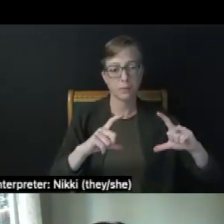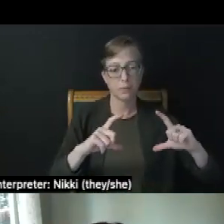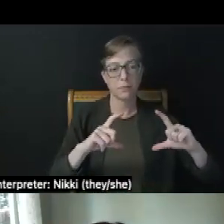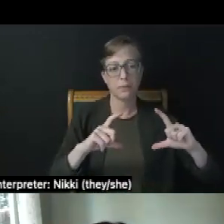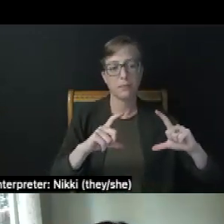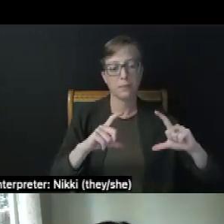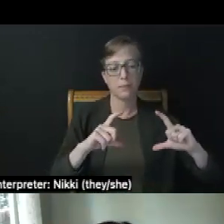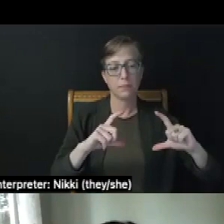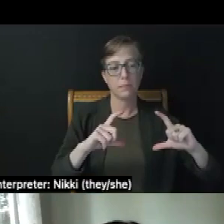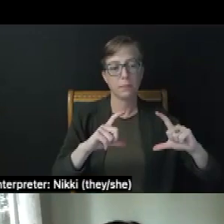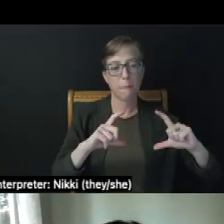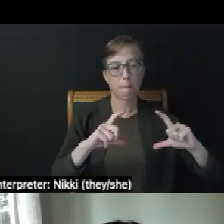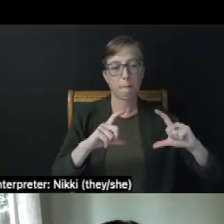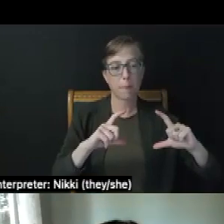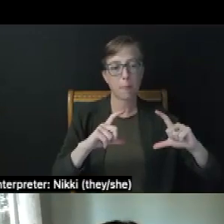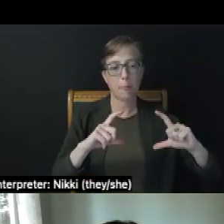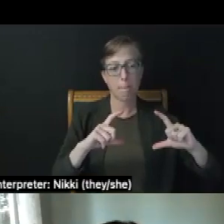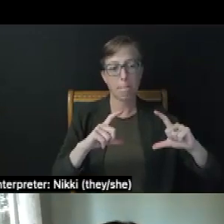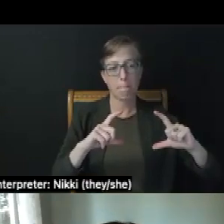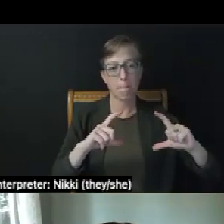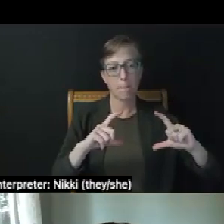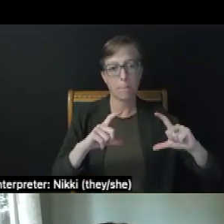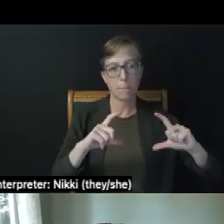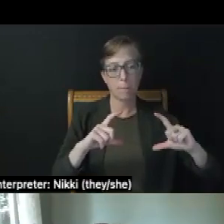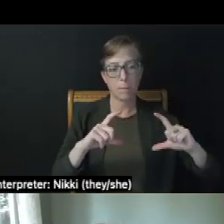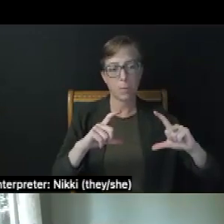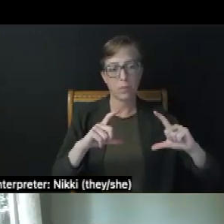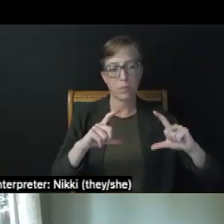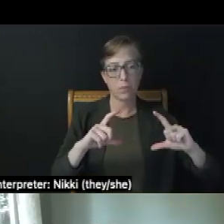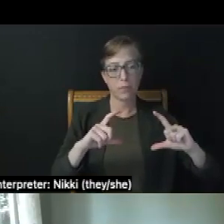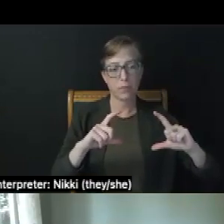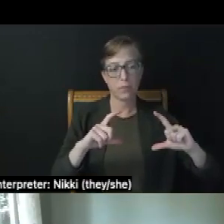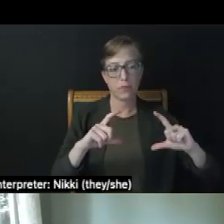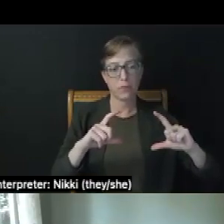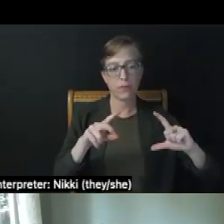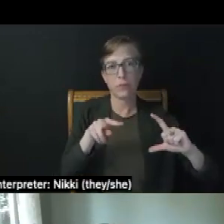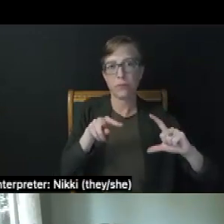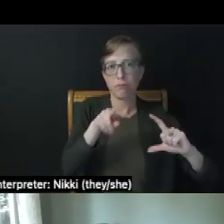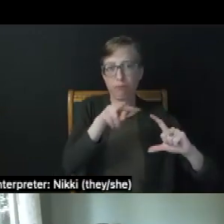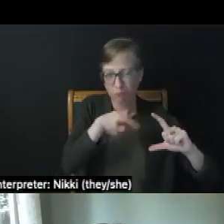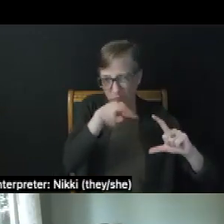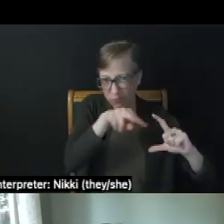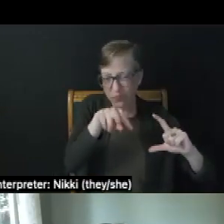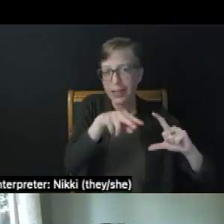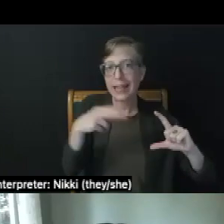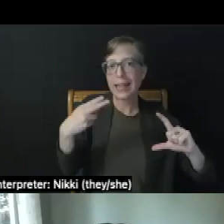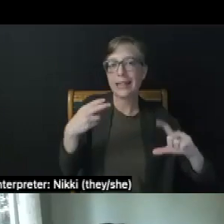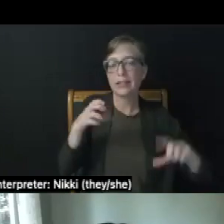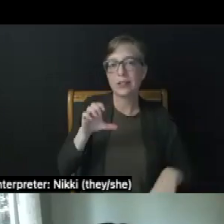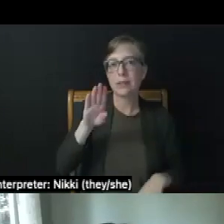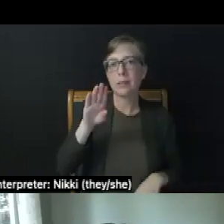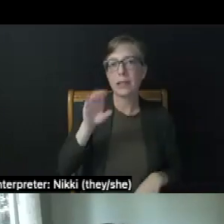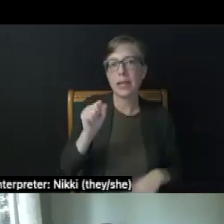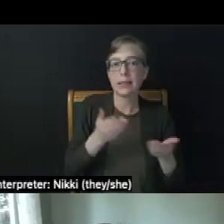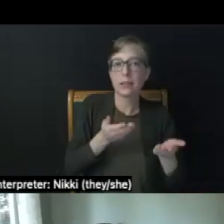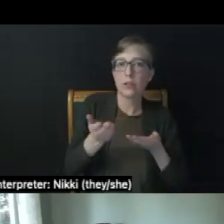the individual level is looking at the HCBS service and delivery system.